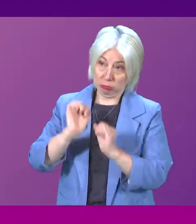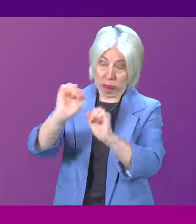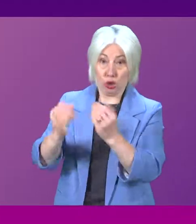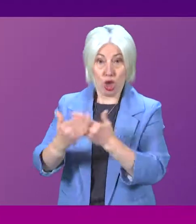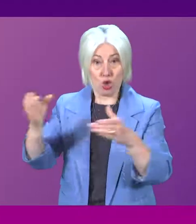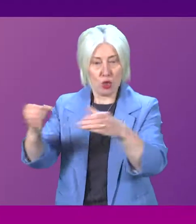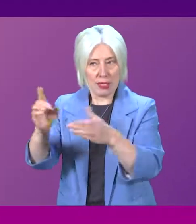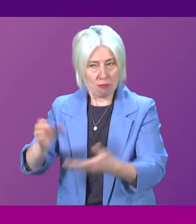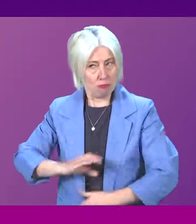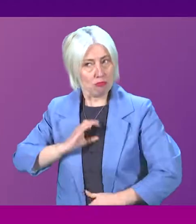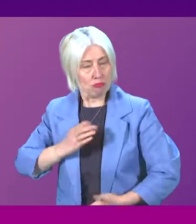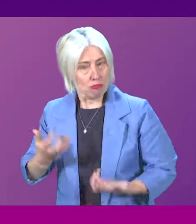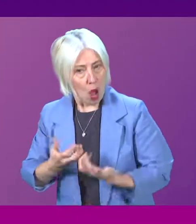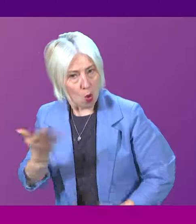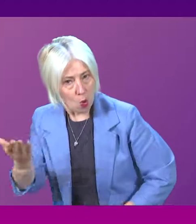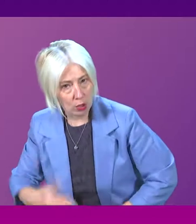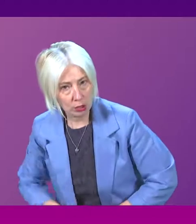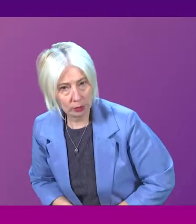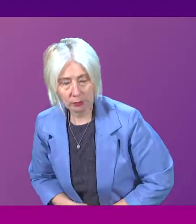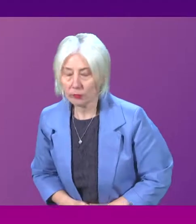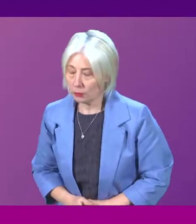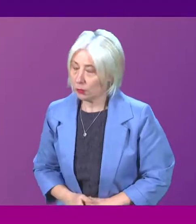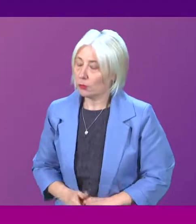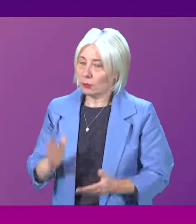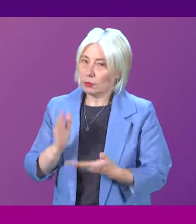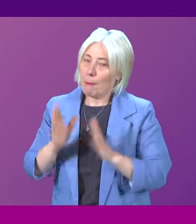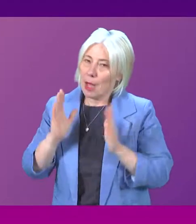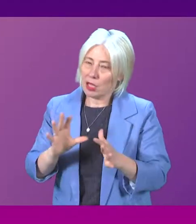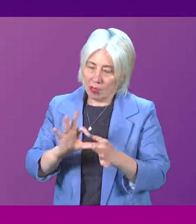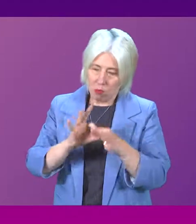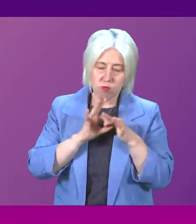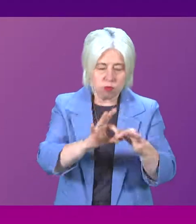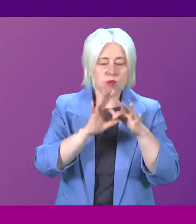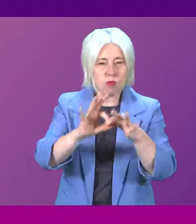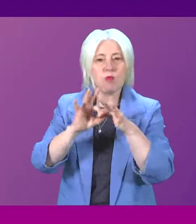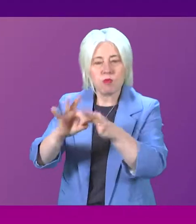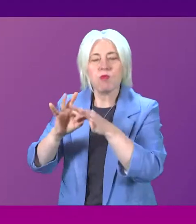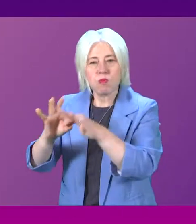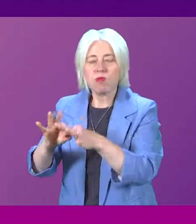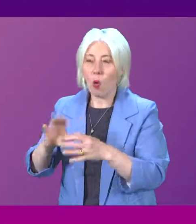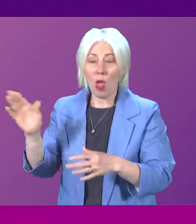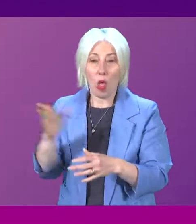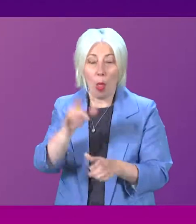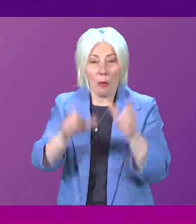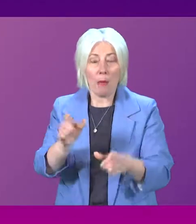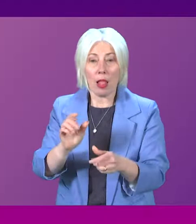There has to be very active engagement with those who have an interest in the inquiry,